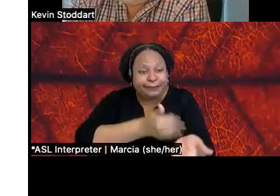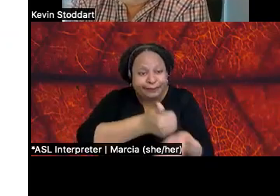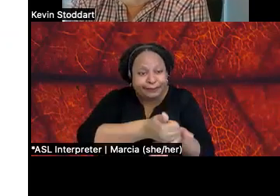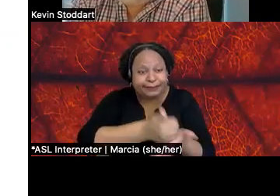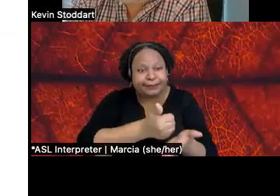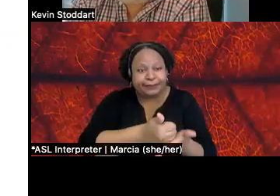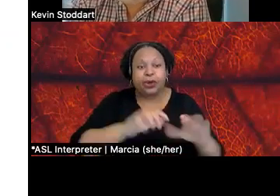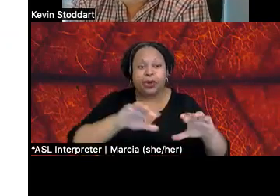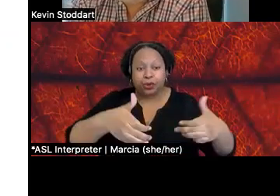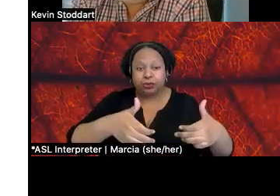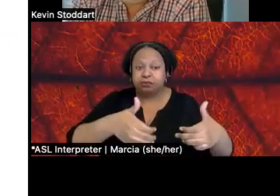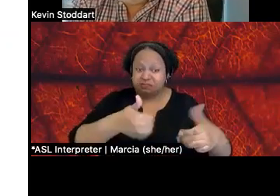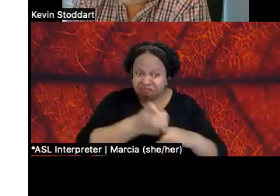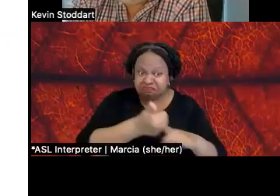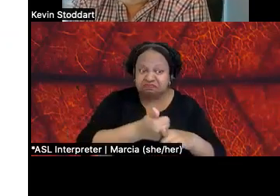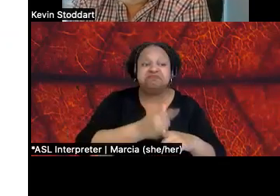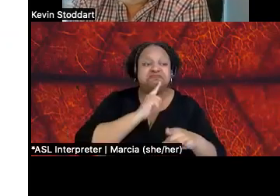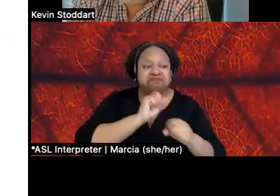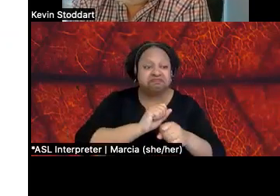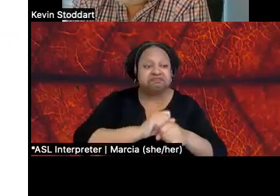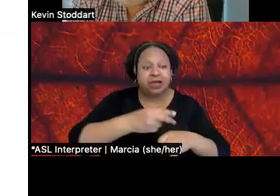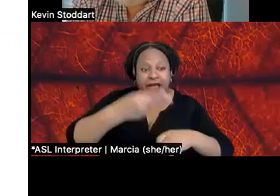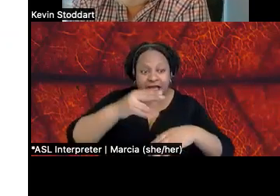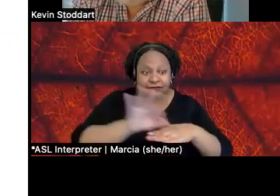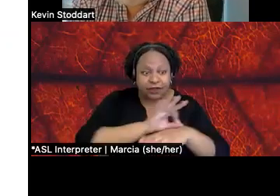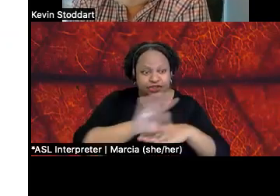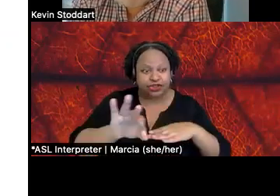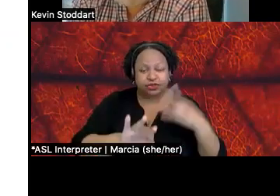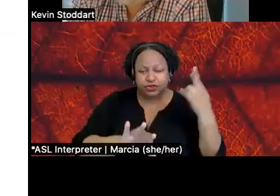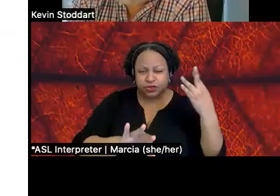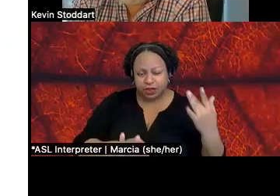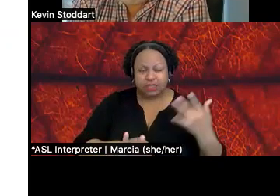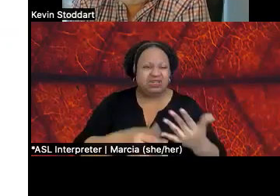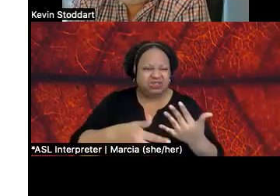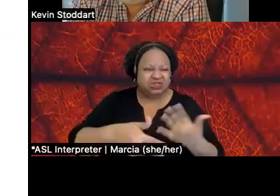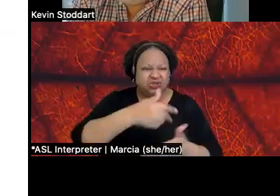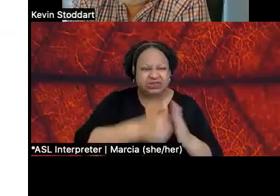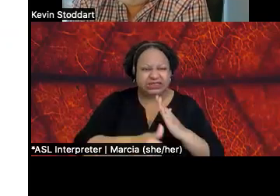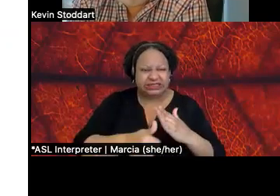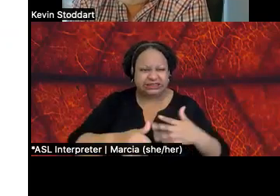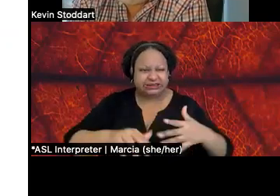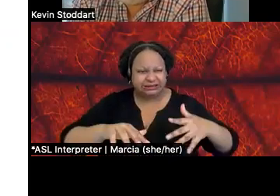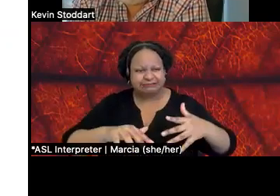Again, poor social skills, poor insight into social interactions.